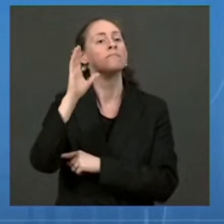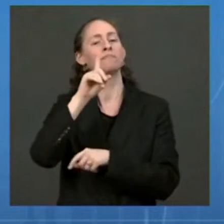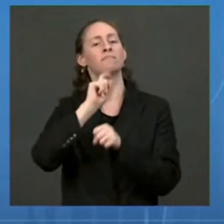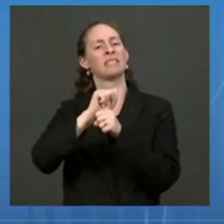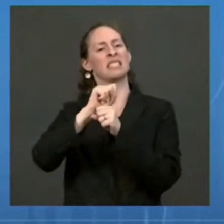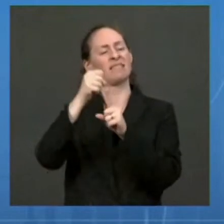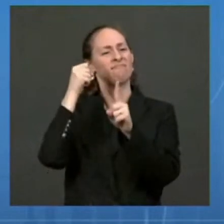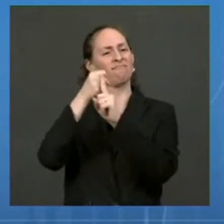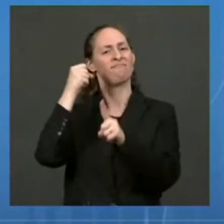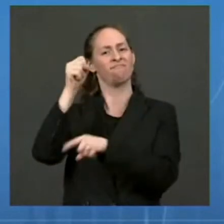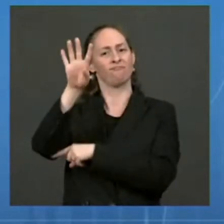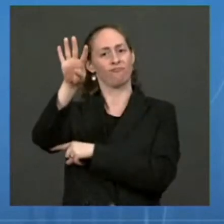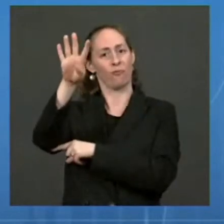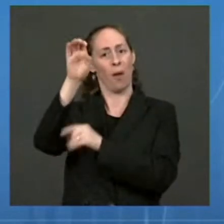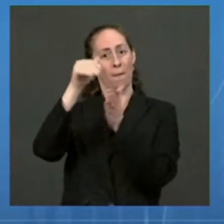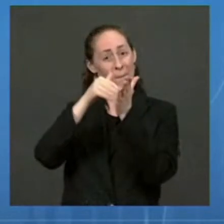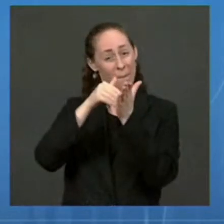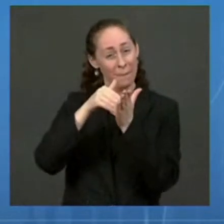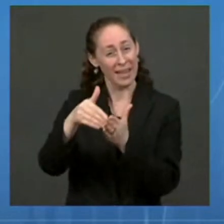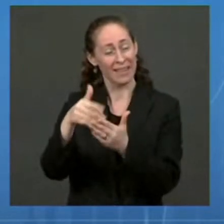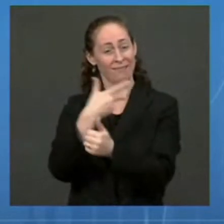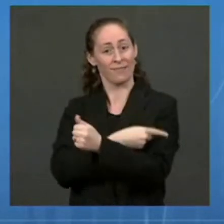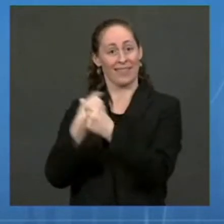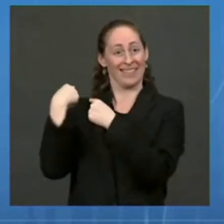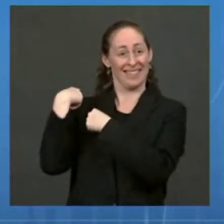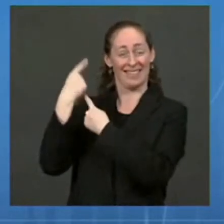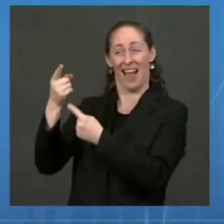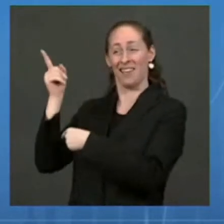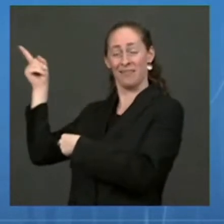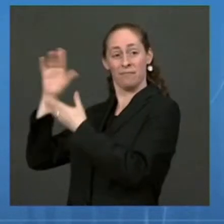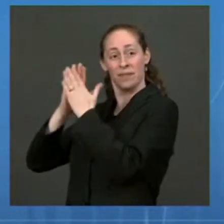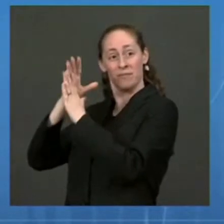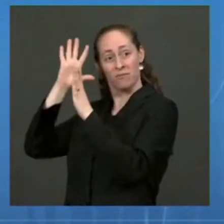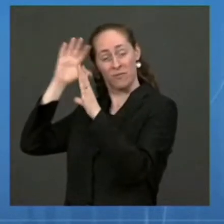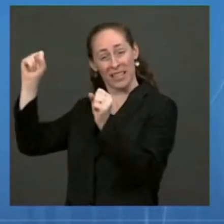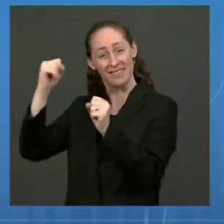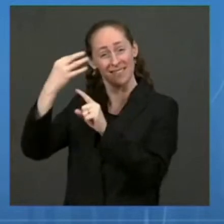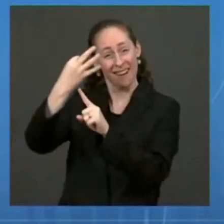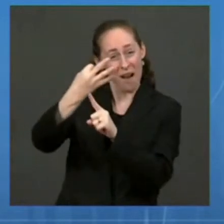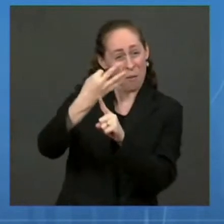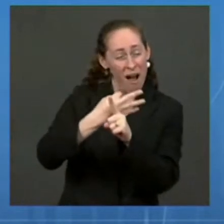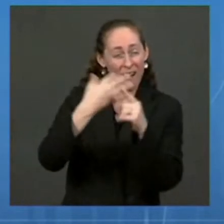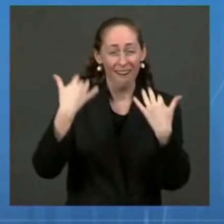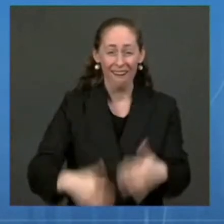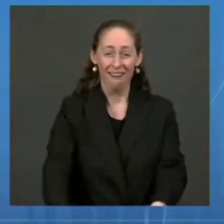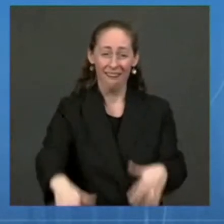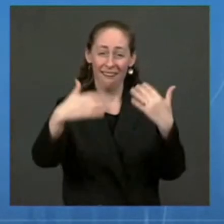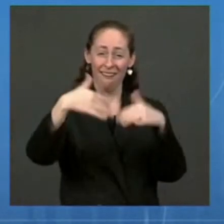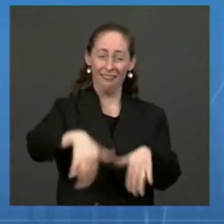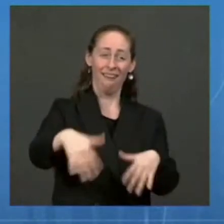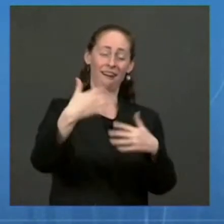MILLION SHOTS IN THE ARMS SINCE THE PRESIDENT'S FIRST DAY IN